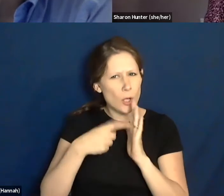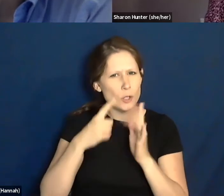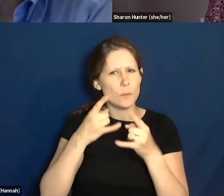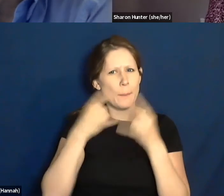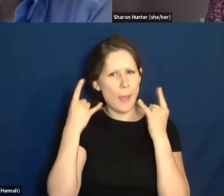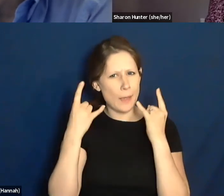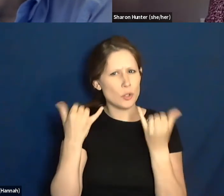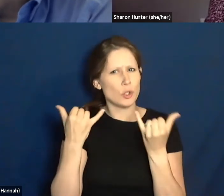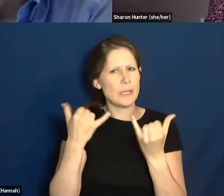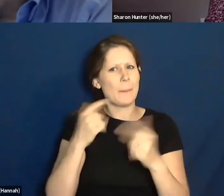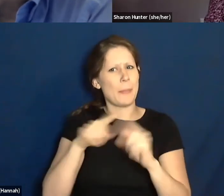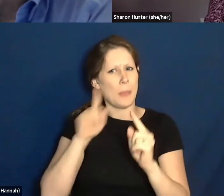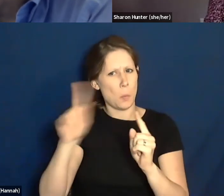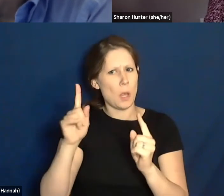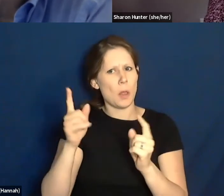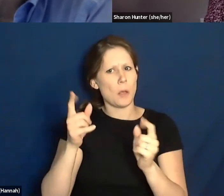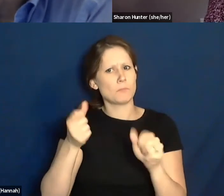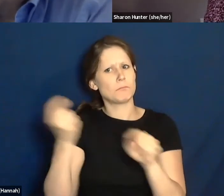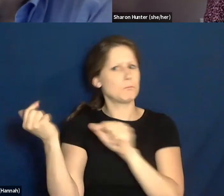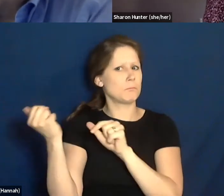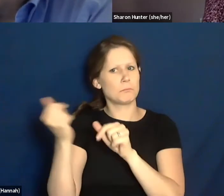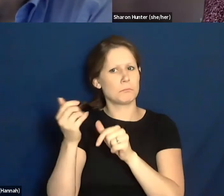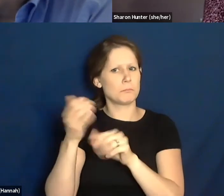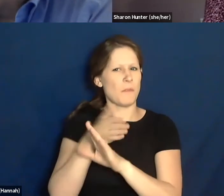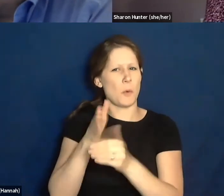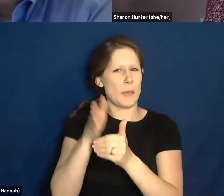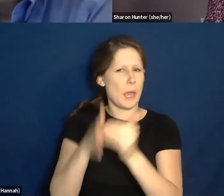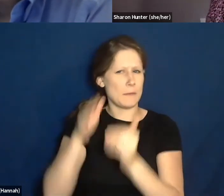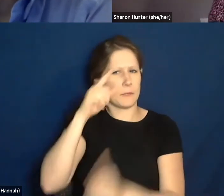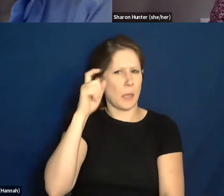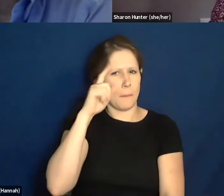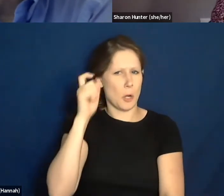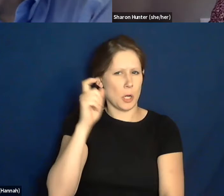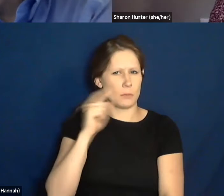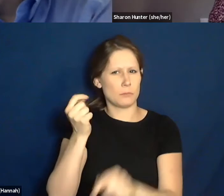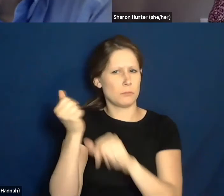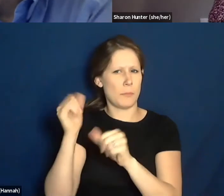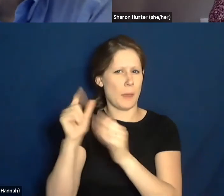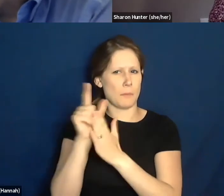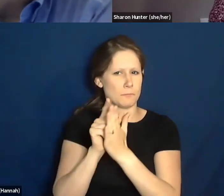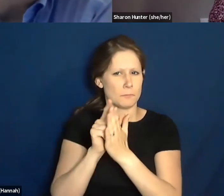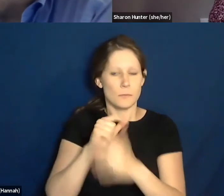expected to go away before the end of the summer. For some groups, that might be too soon,